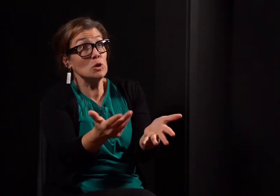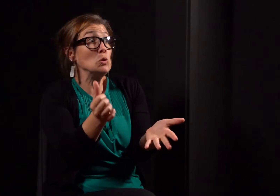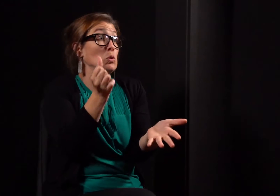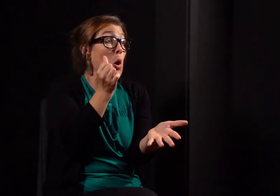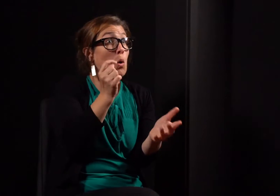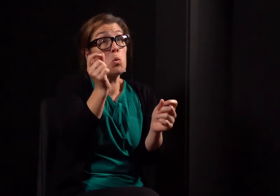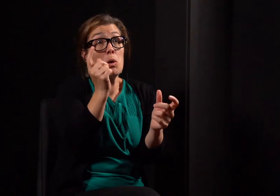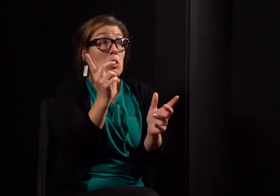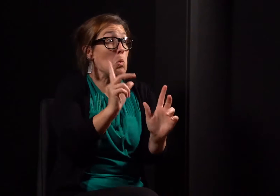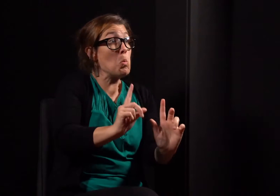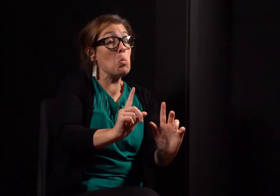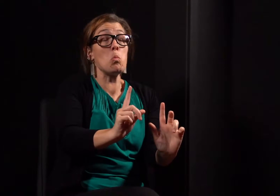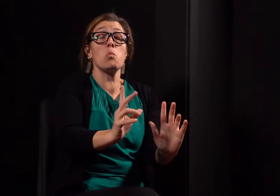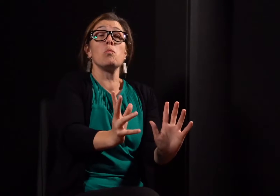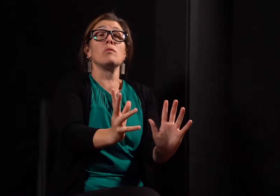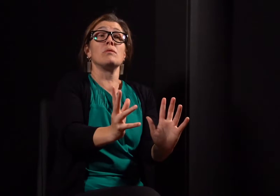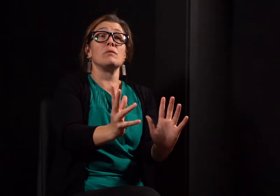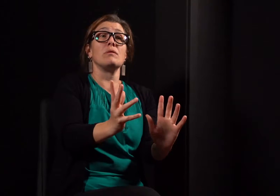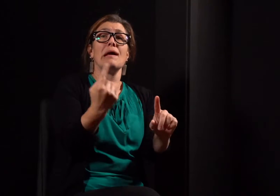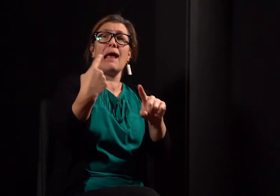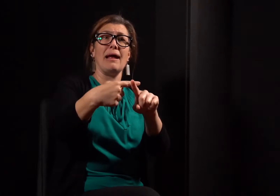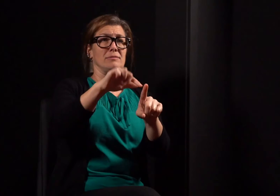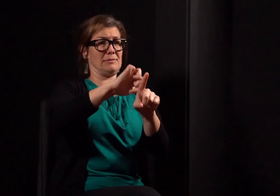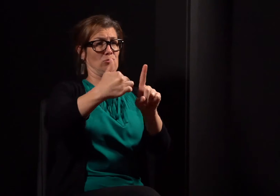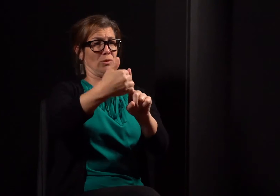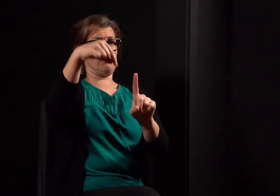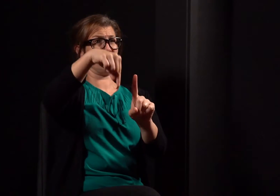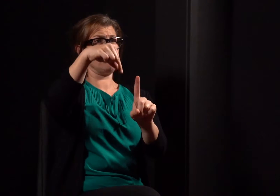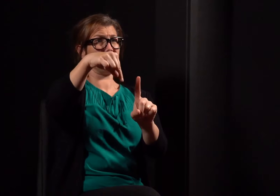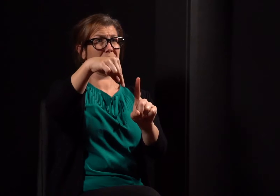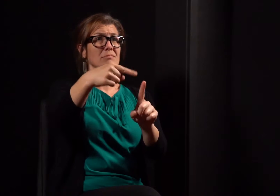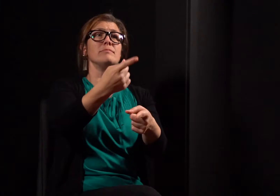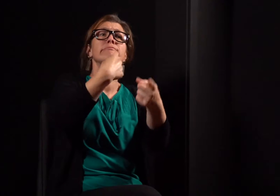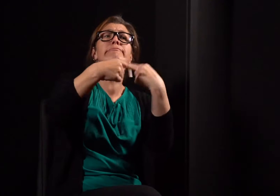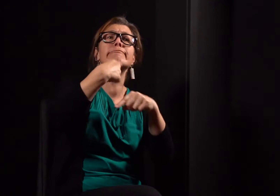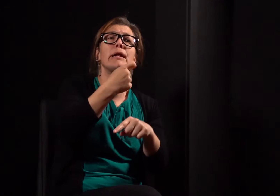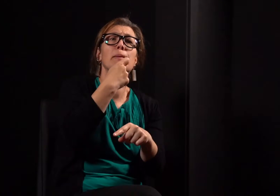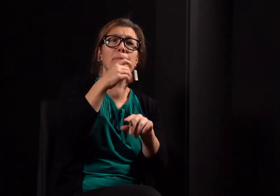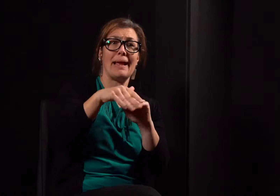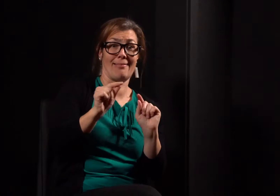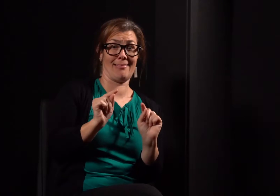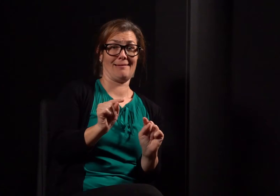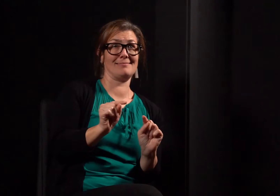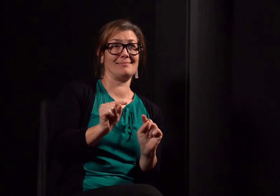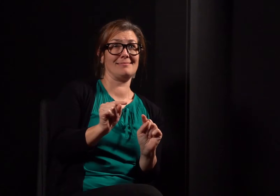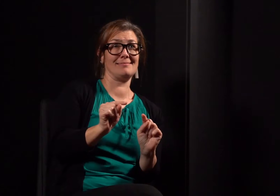relevant to that job, if you're aware of them that is, and also, context about the situation,